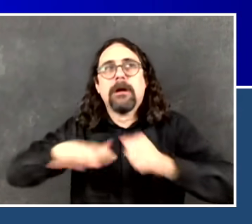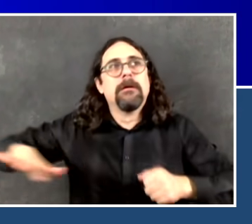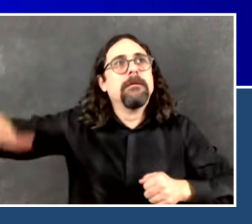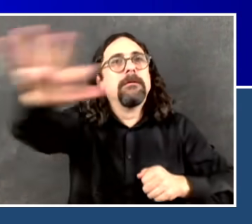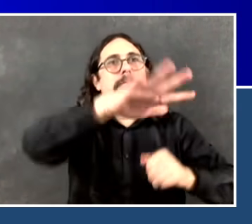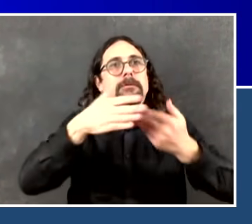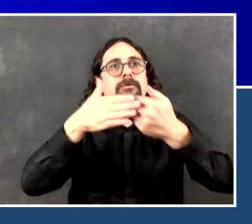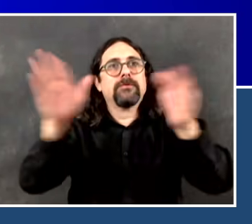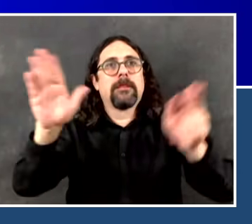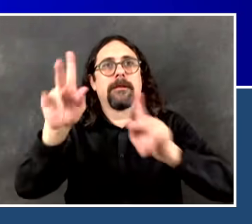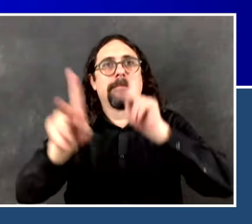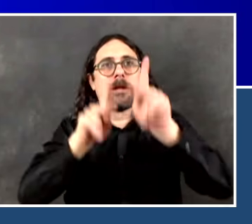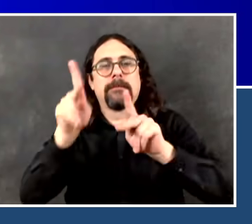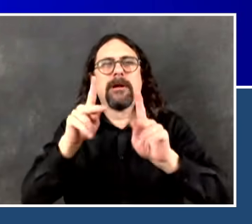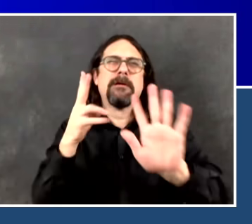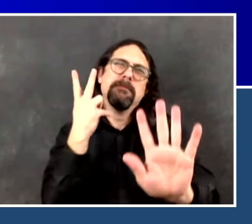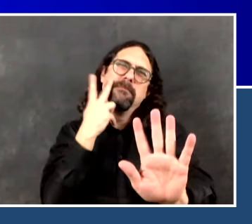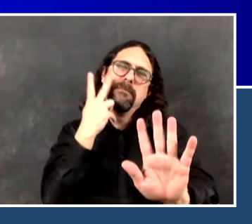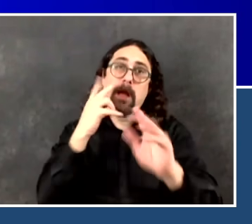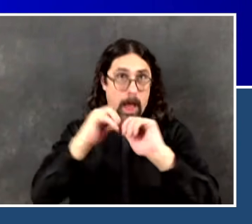I WANT THE GROUP OT THINK ABOUT THE BIG PICTURE